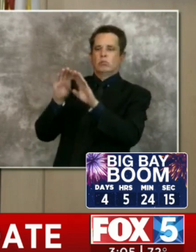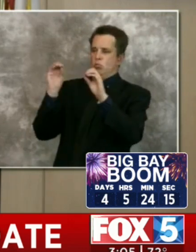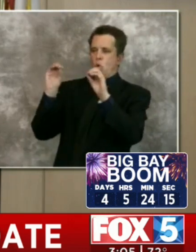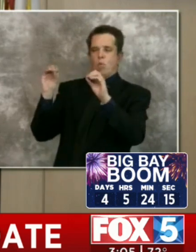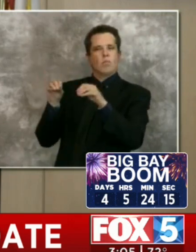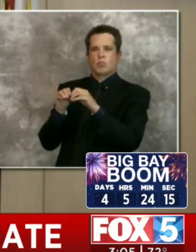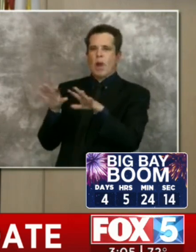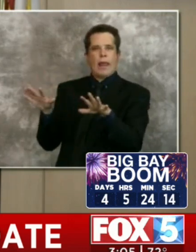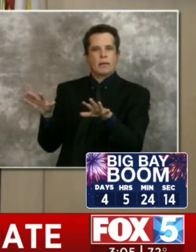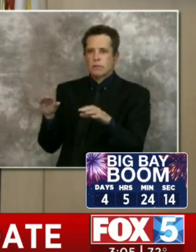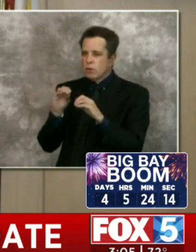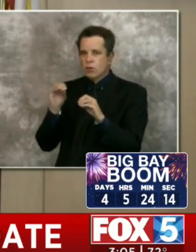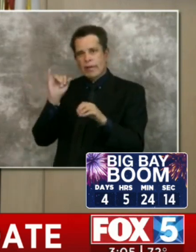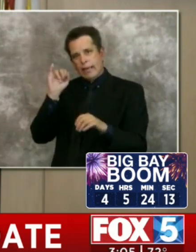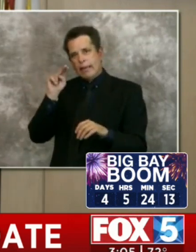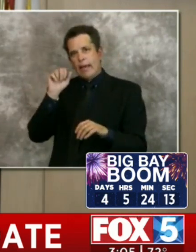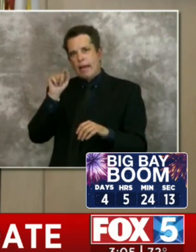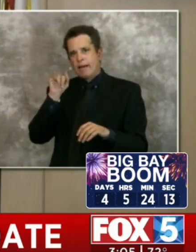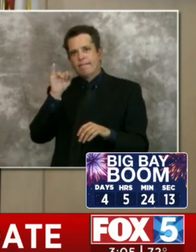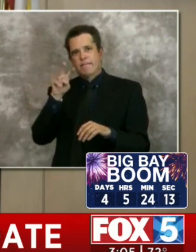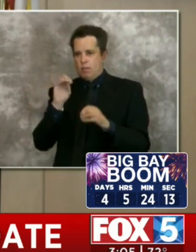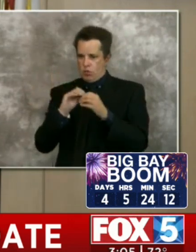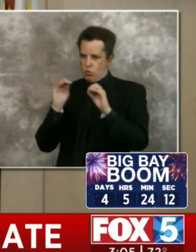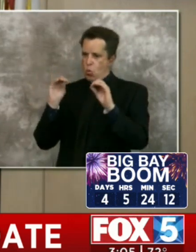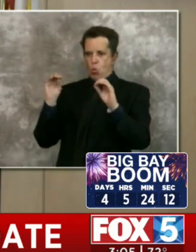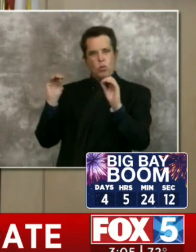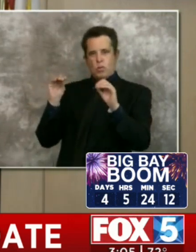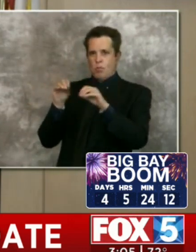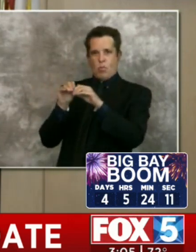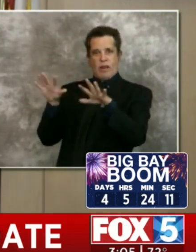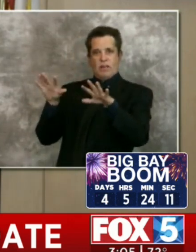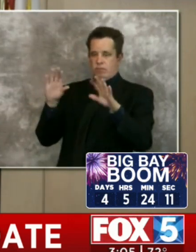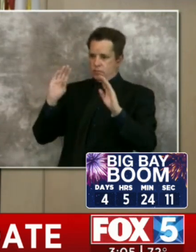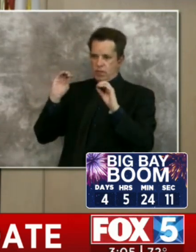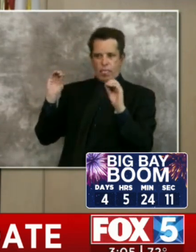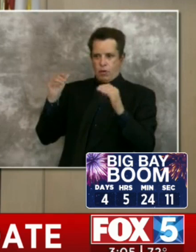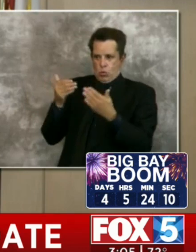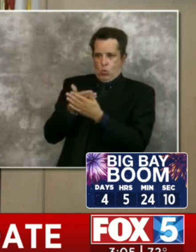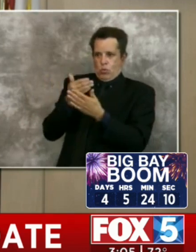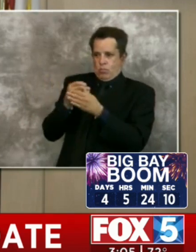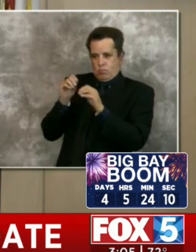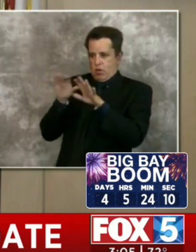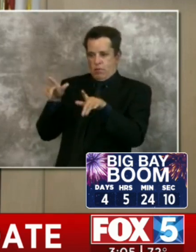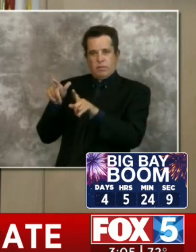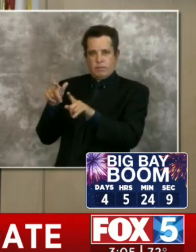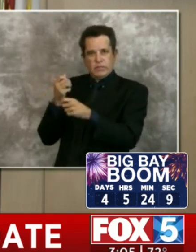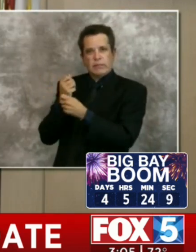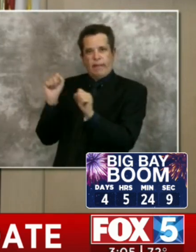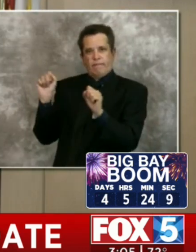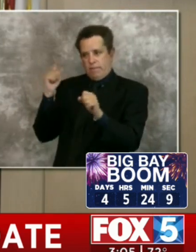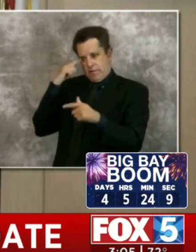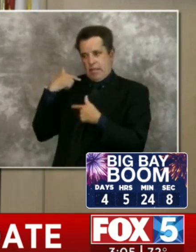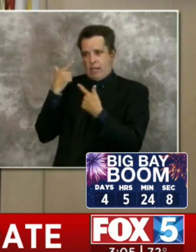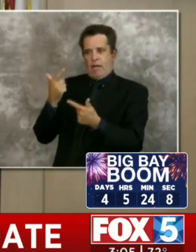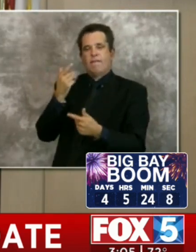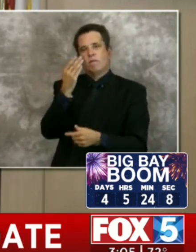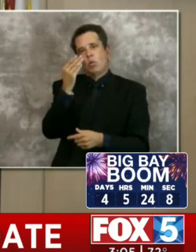SETTINGS. OF THE 130 NOW NOW 39 OUTBREAK 73, A 53% ARE NOW CLOSED AND ENACT ABOUT RACE MEANING THEY HAVE NOT THERE